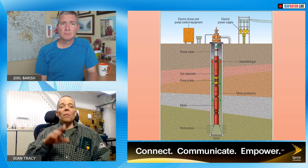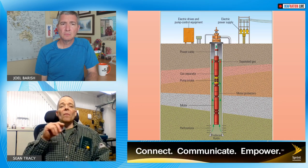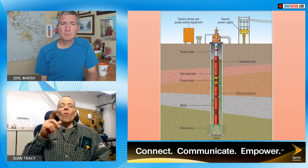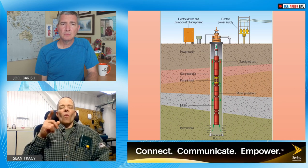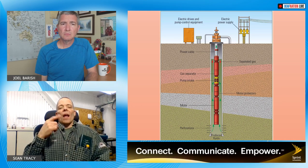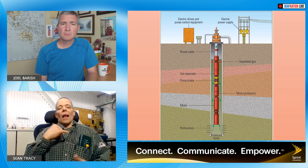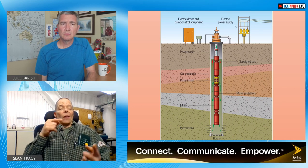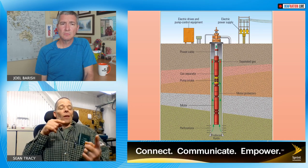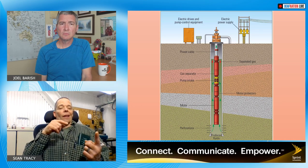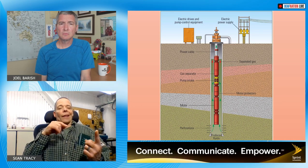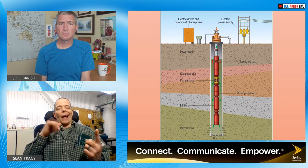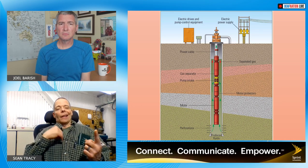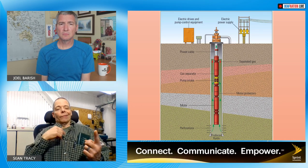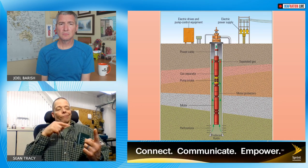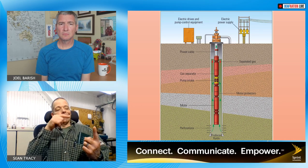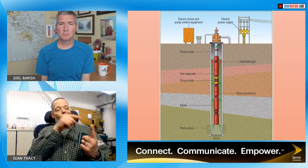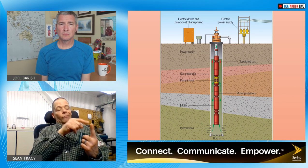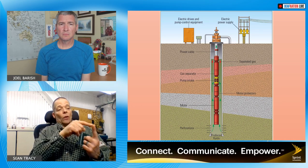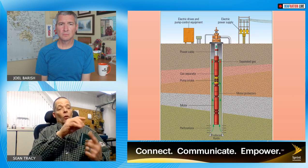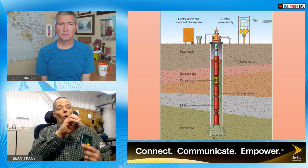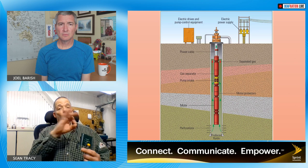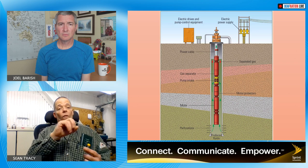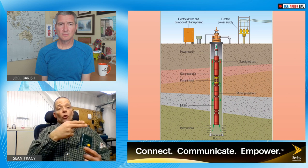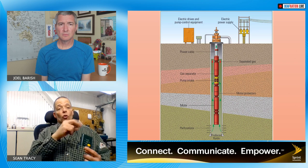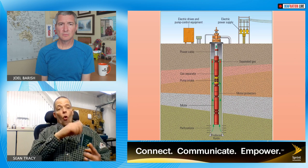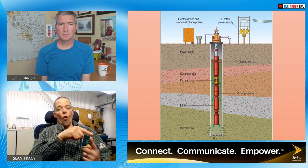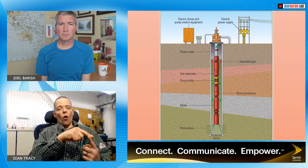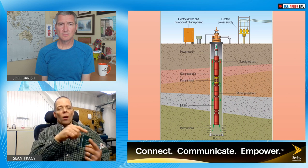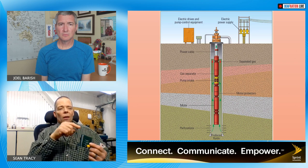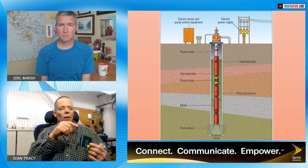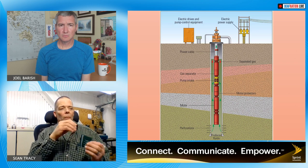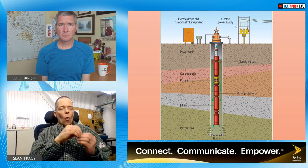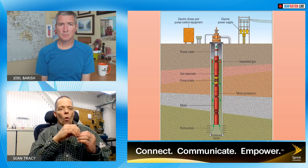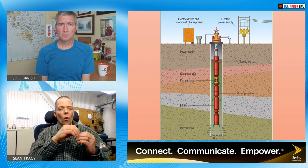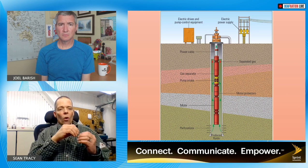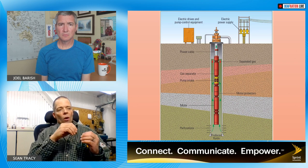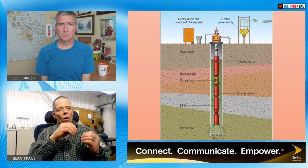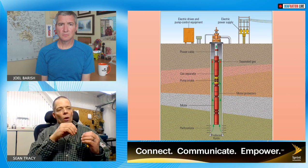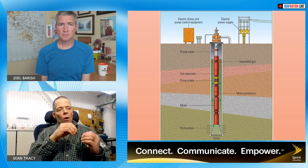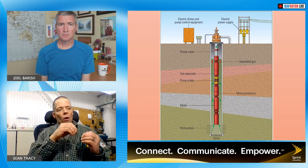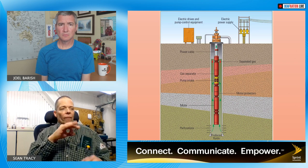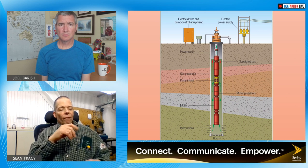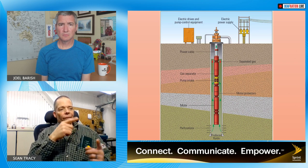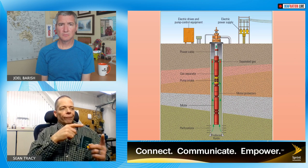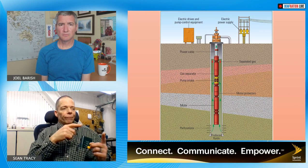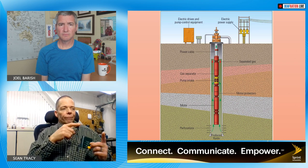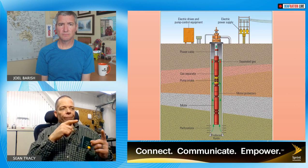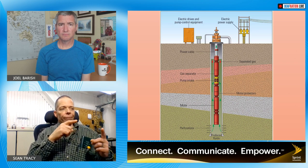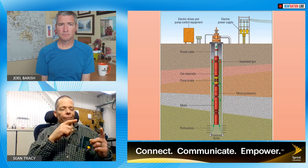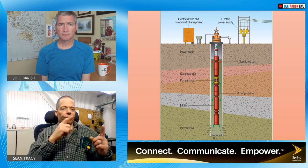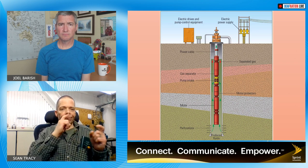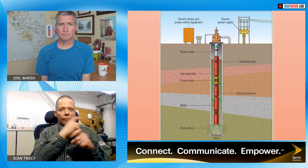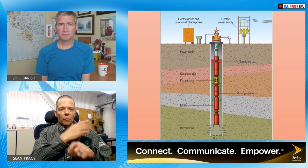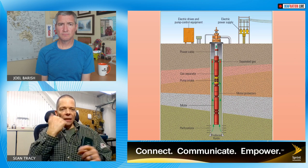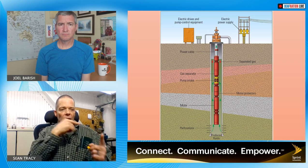With offshore drilling, it can be a little more complicated